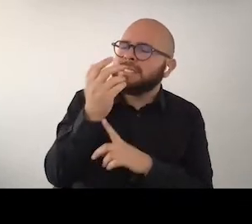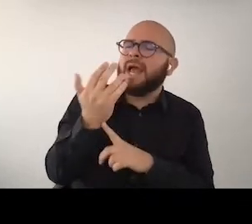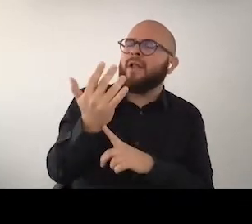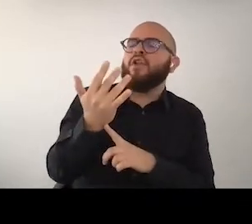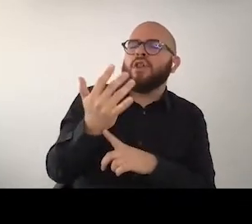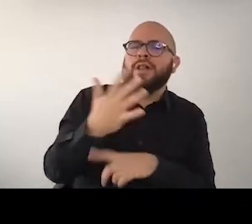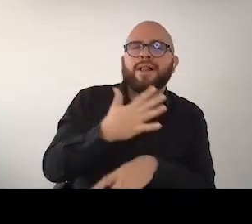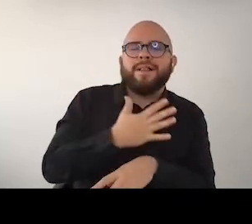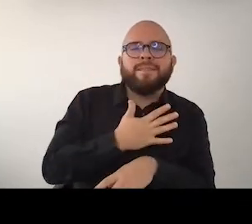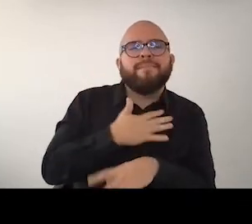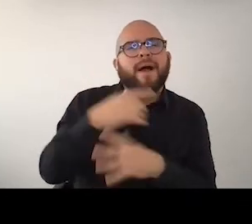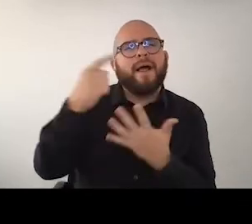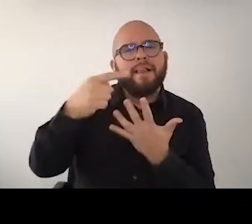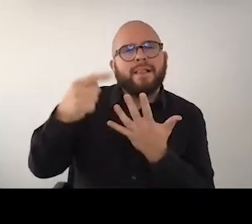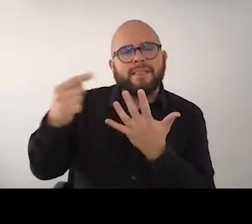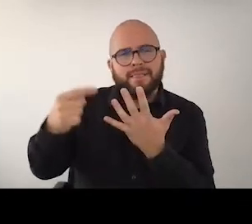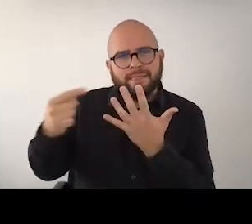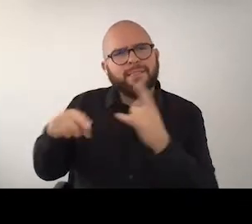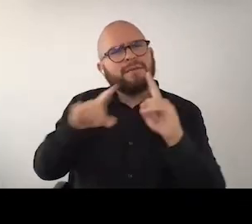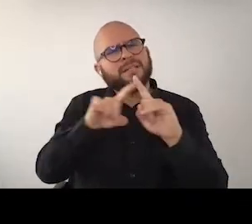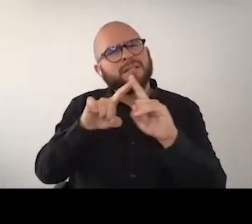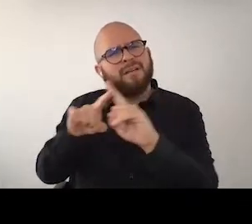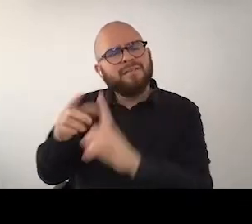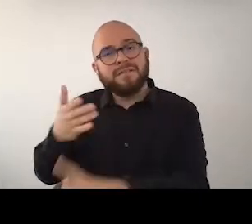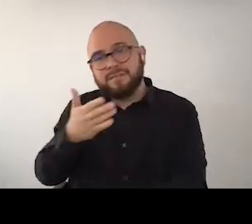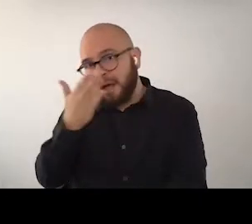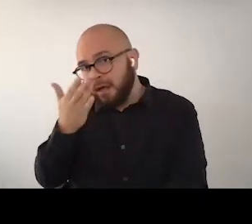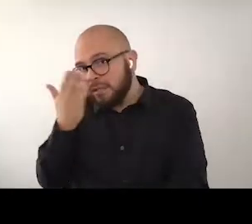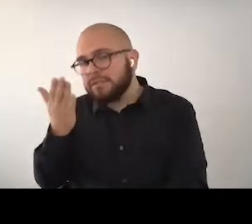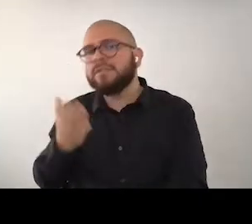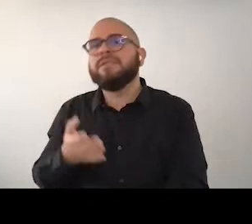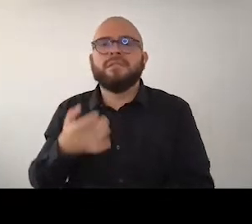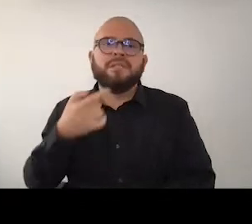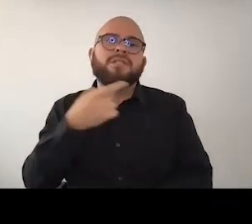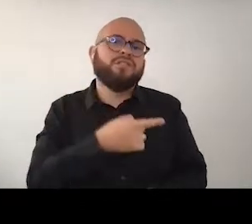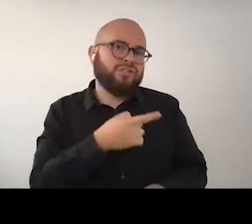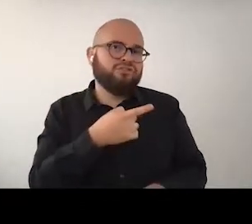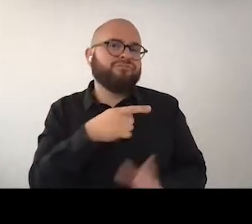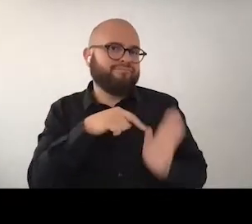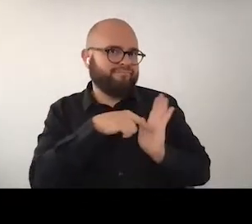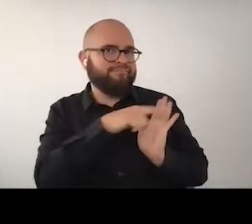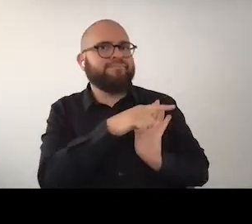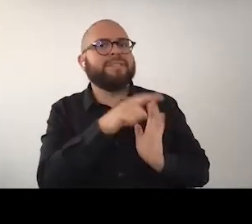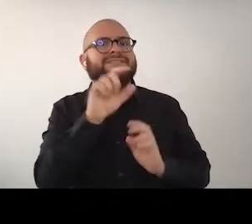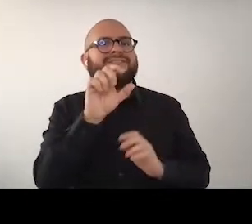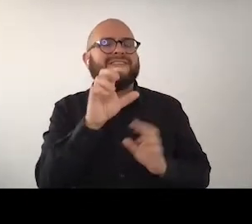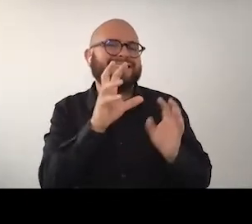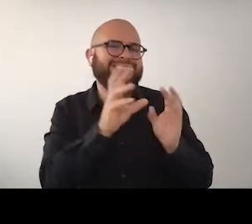continuing on with different scents. She would receive a session fee for the actual work she did